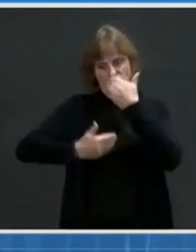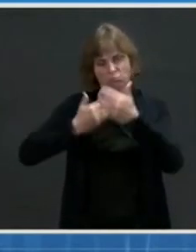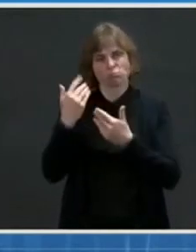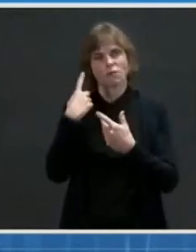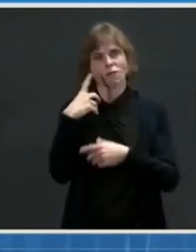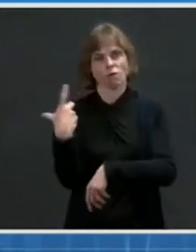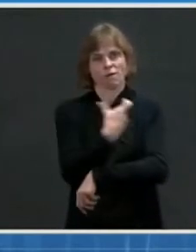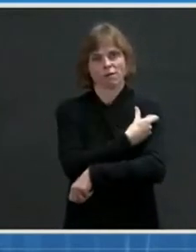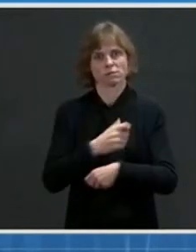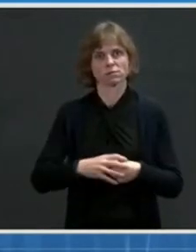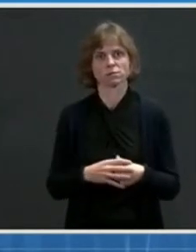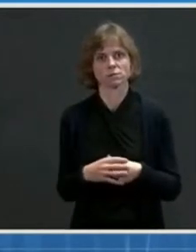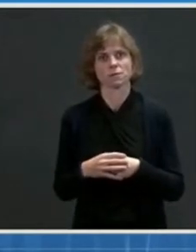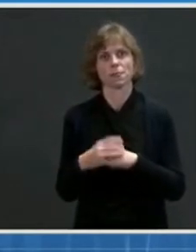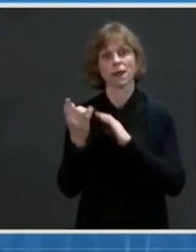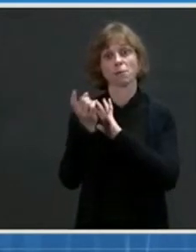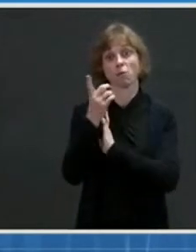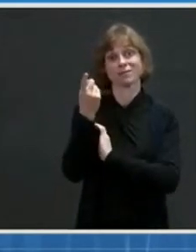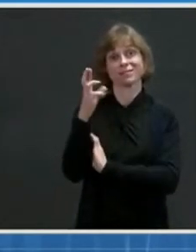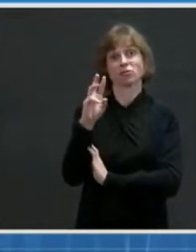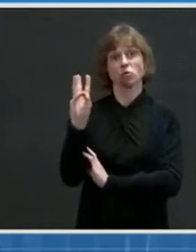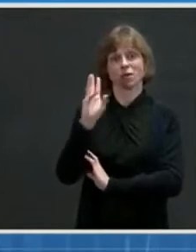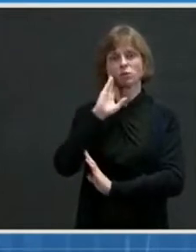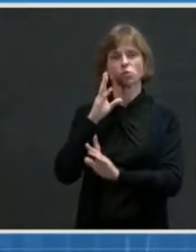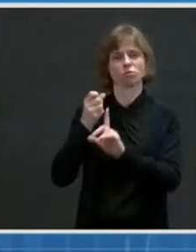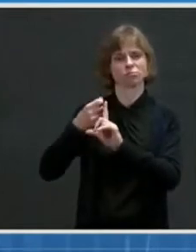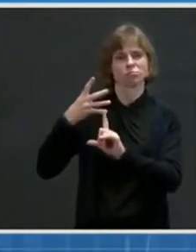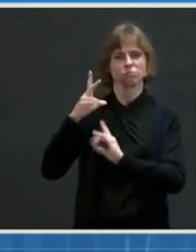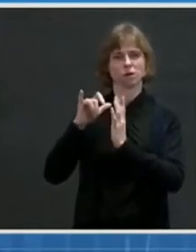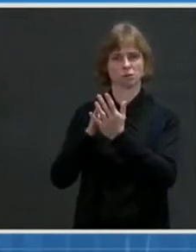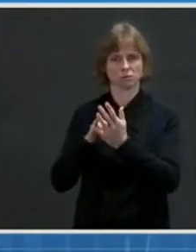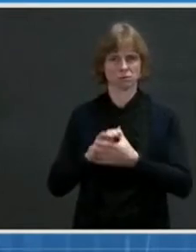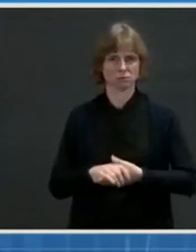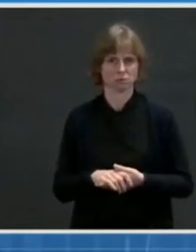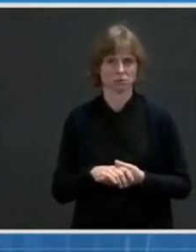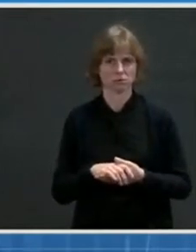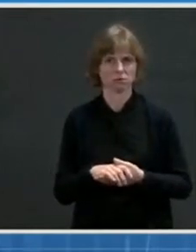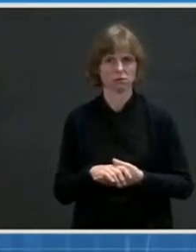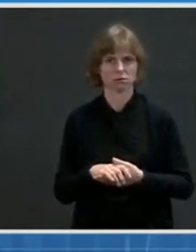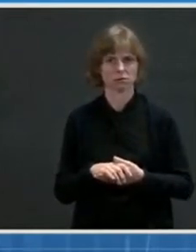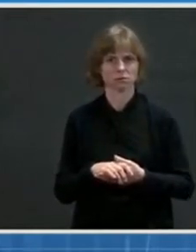DISCUSS PRACTICAL STRATEGIES, TECHNICAL RESOURCES, AND BEST PRACTICES FOR VACCINATION